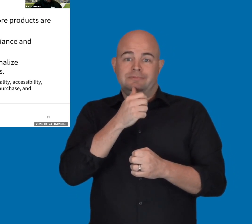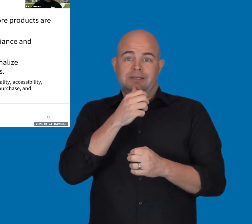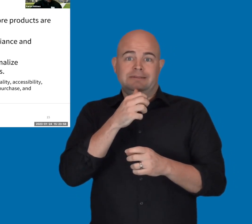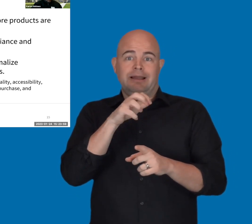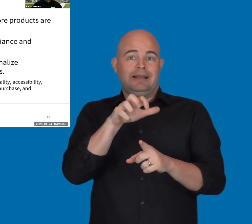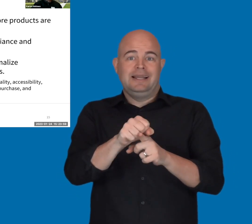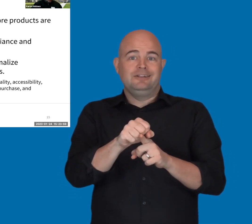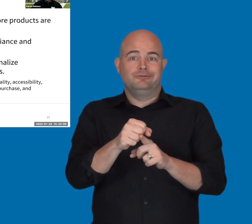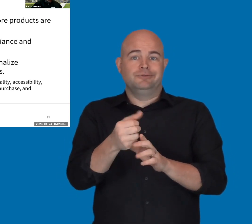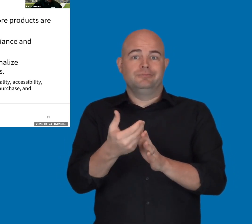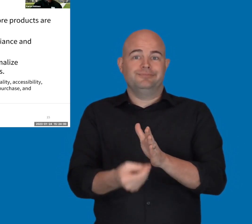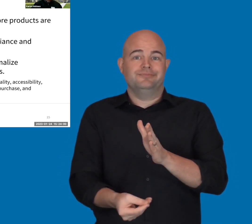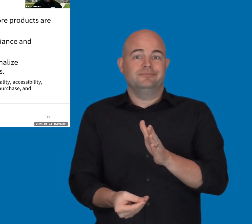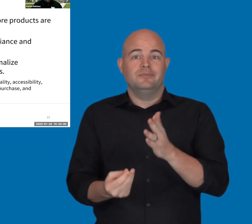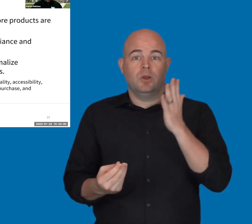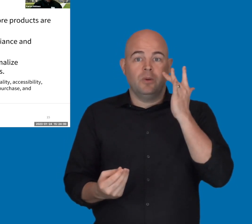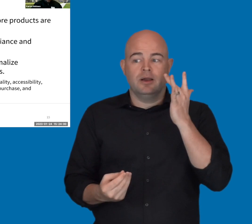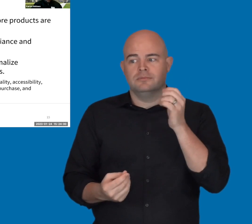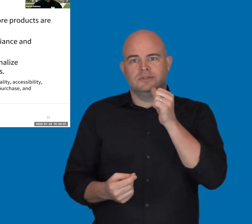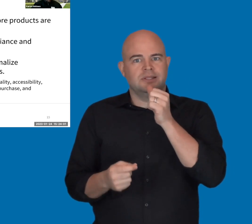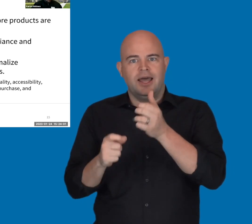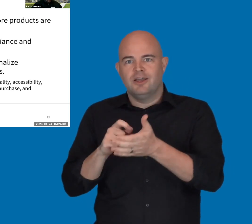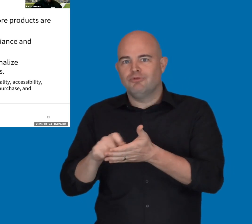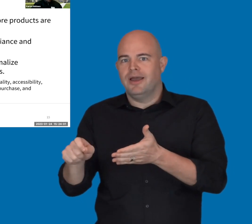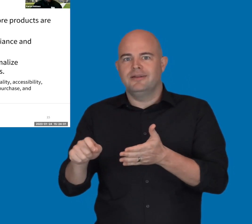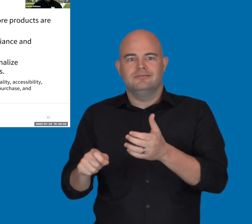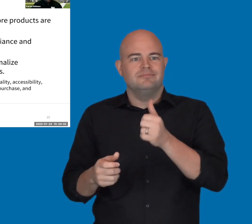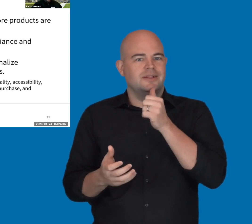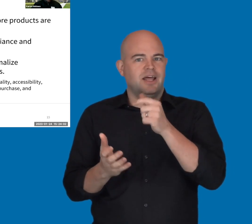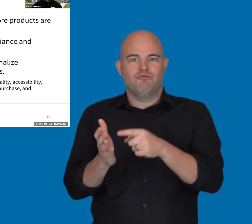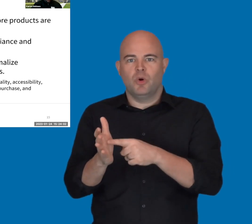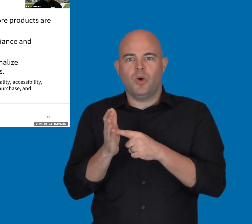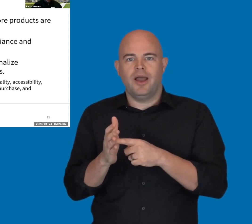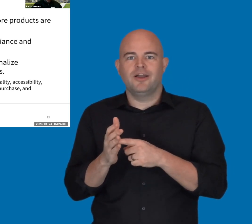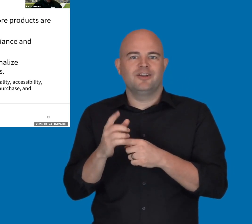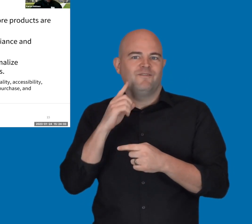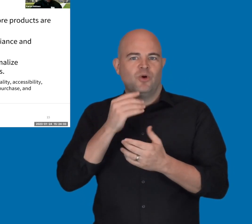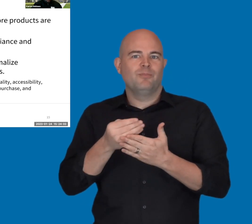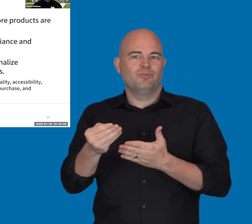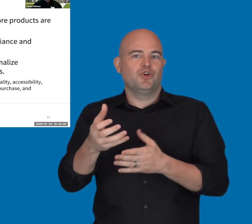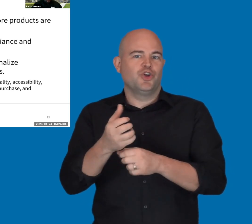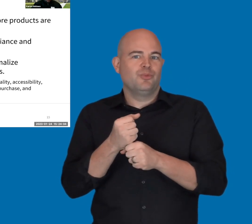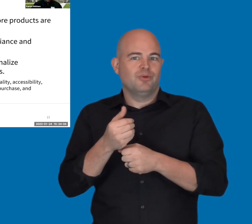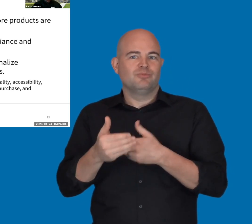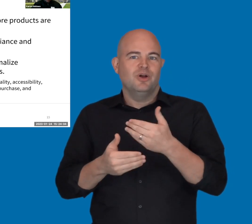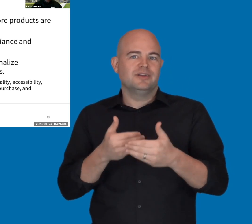And then like we kind of talked about throughout the presentation, it's always a work in progress, especially with accessibility or usability.